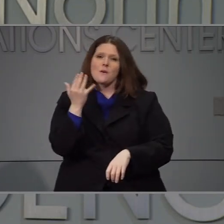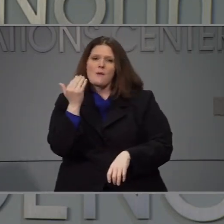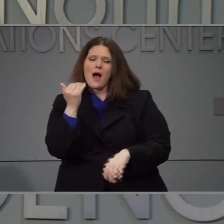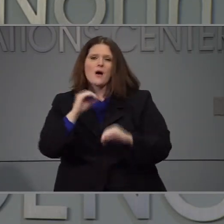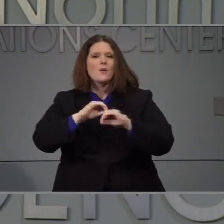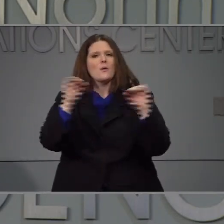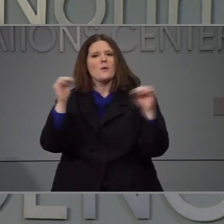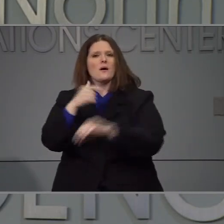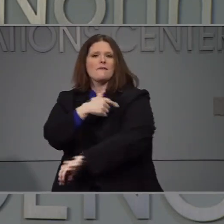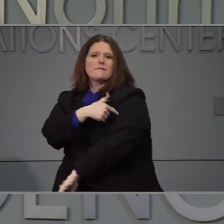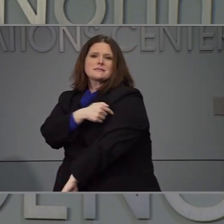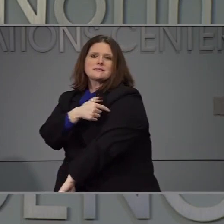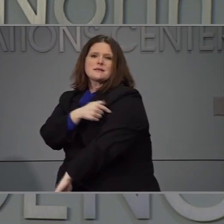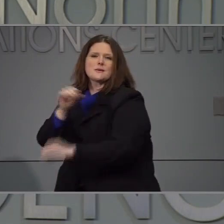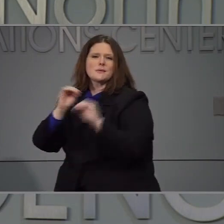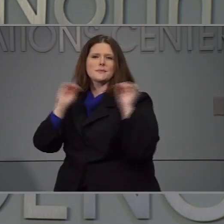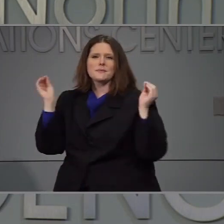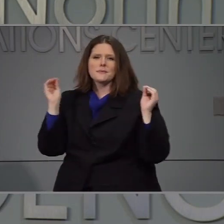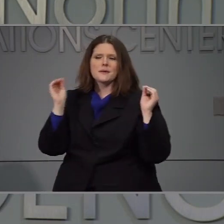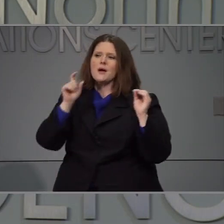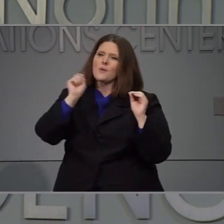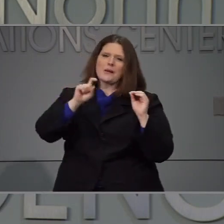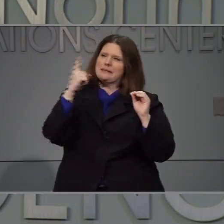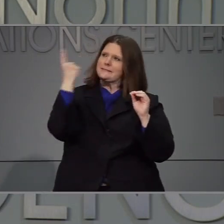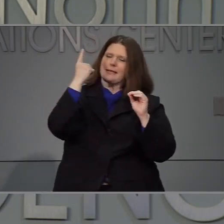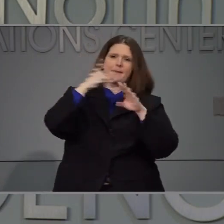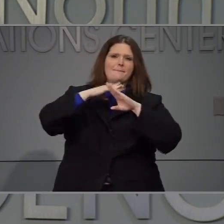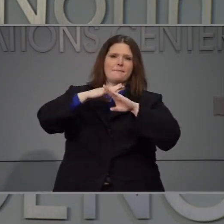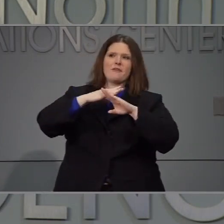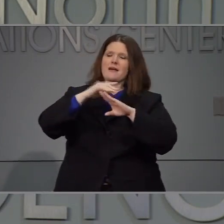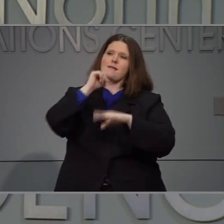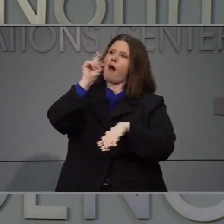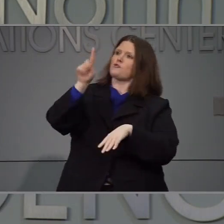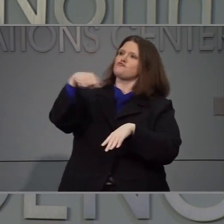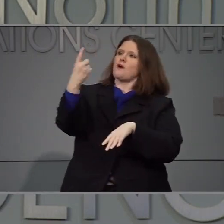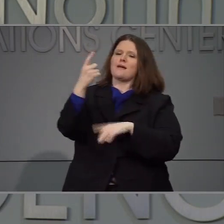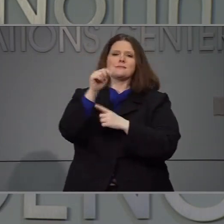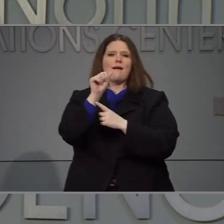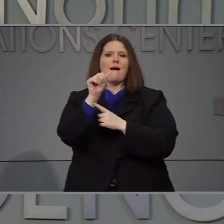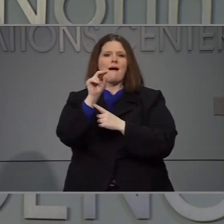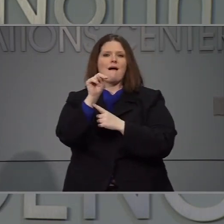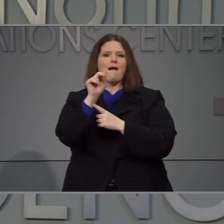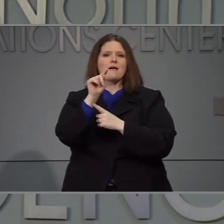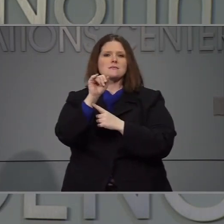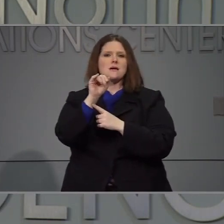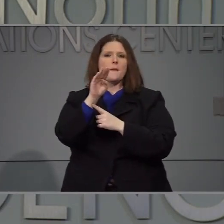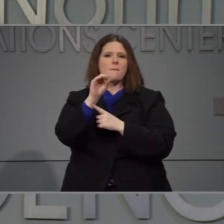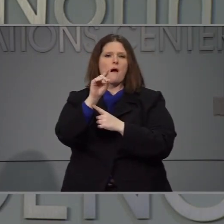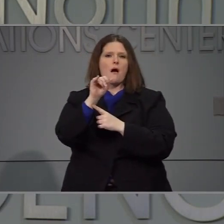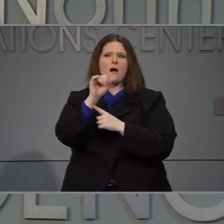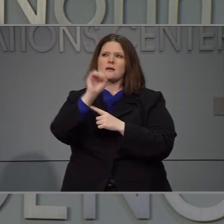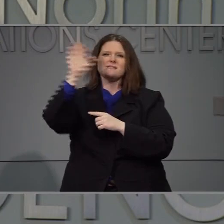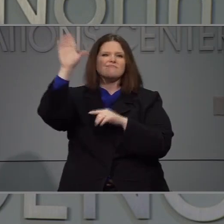THE WAY WE LIVE IN JANUARY OR FEBRUARY OF THIS YEAR. WE NEED A VACCINE.